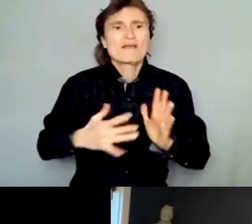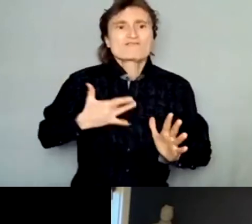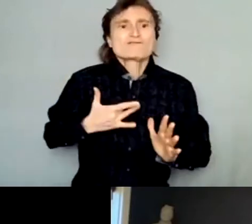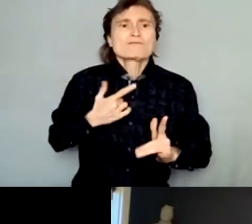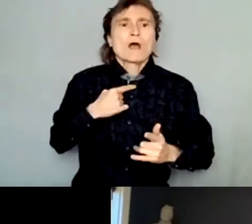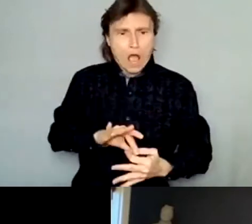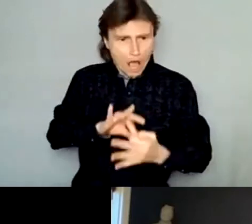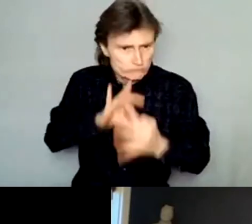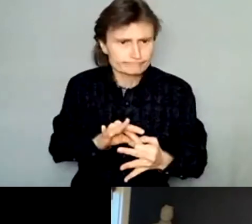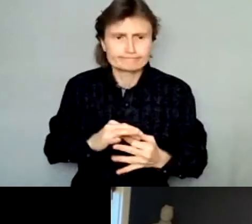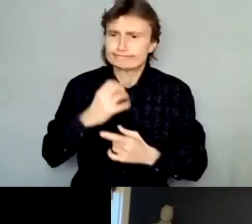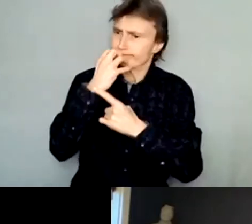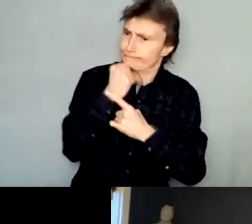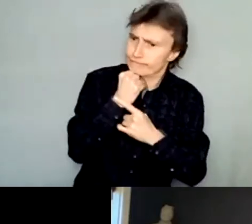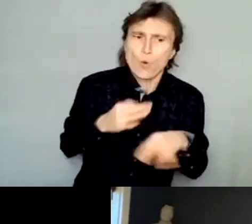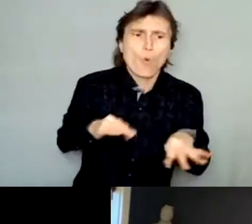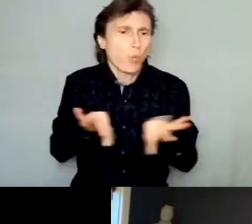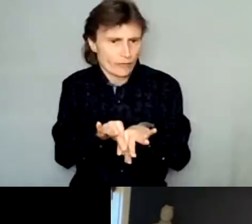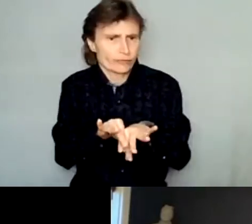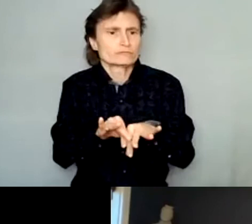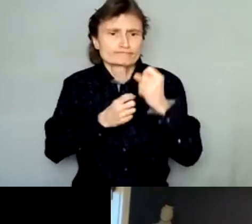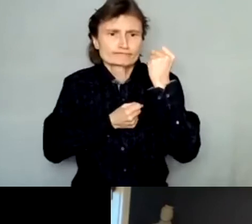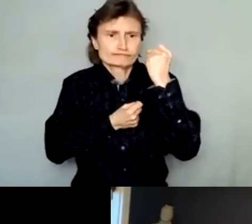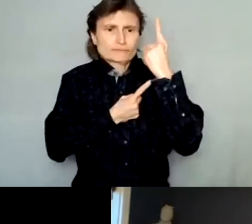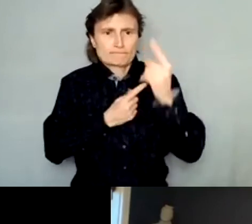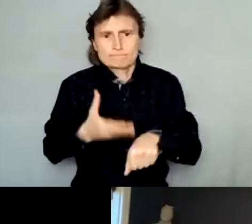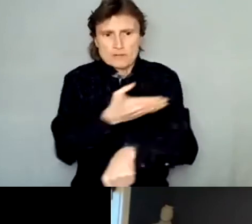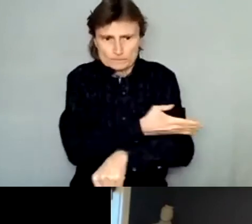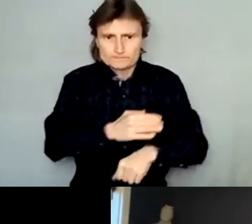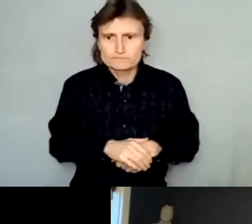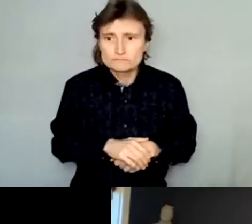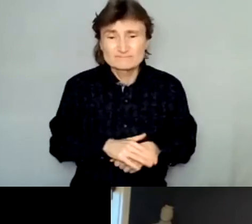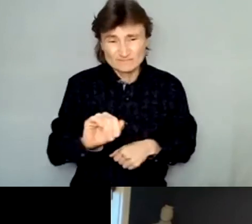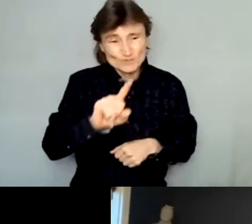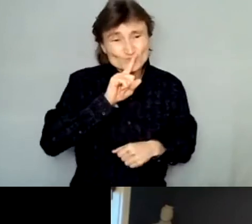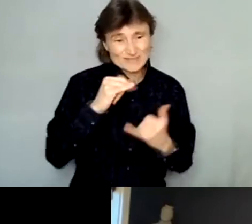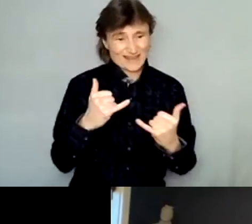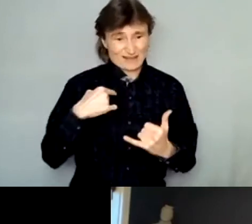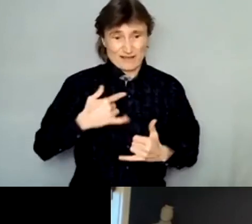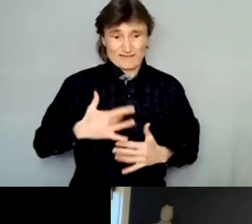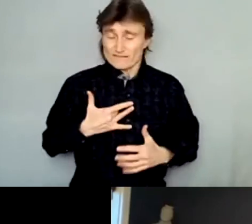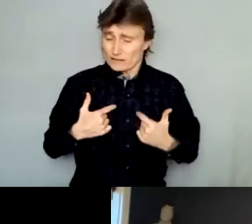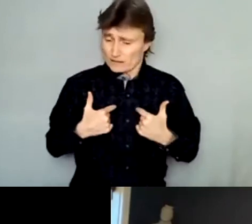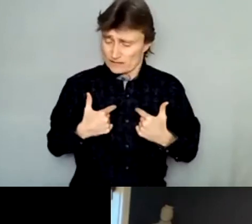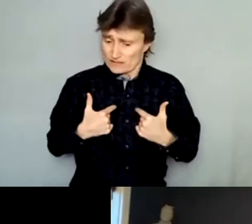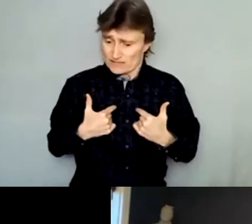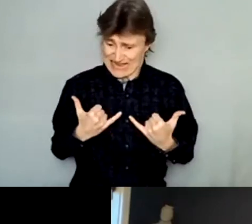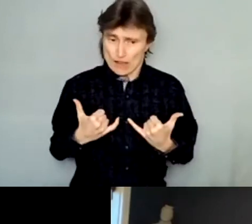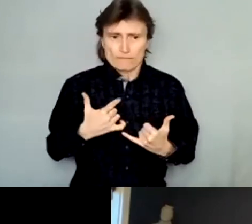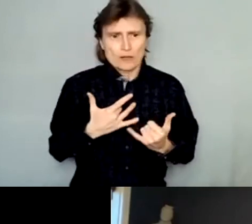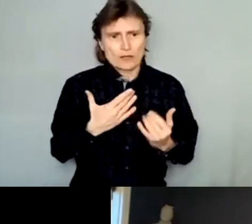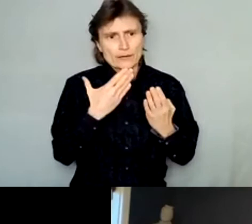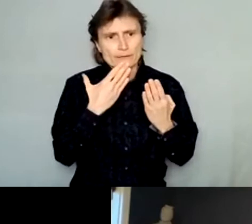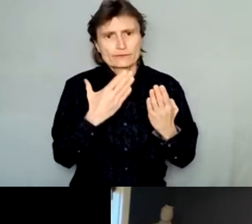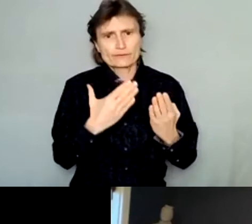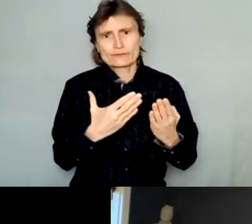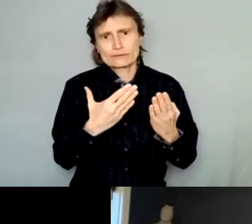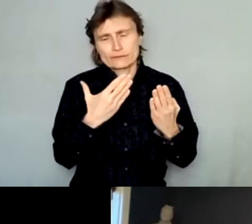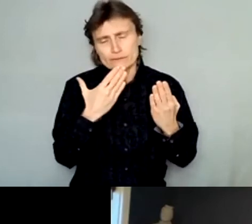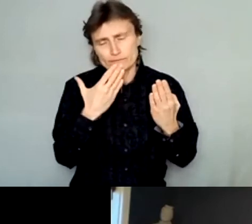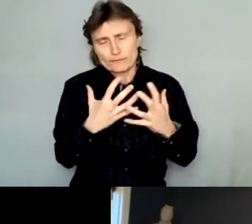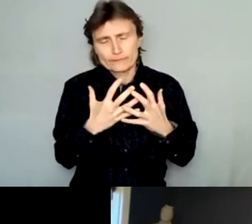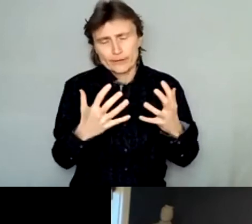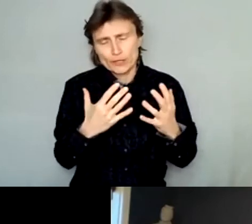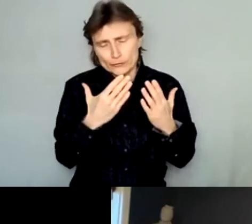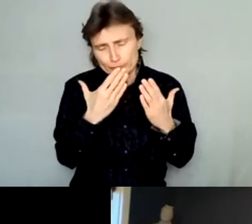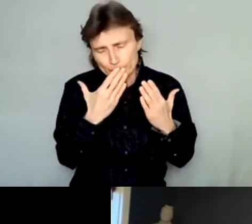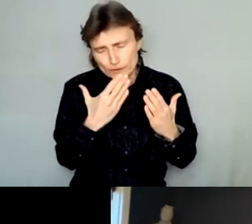You can probably tell right now I feel like I'm really in a space of gratitude for making